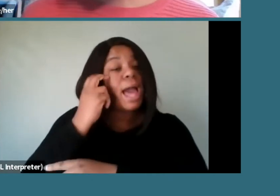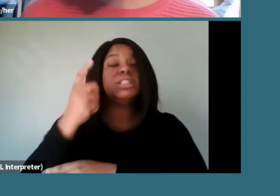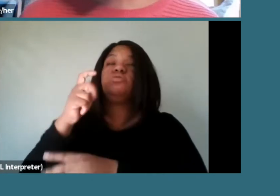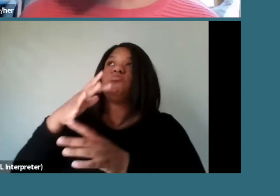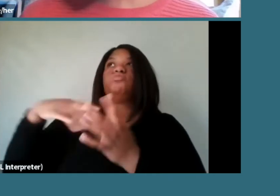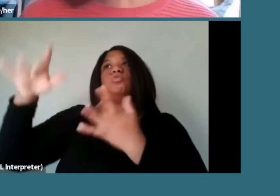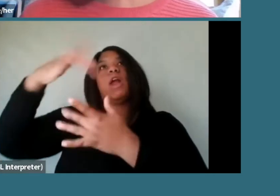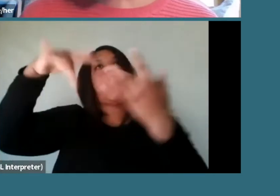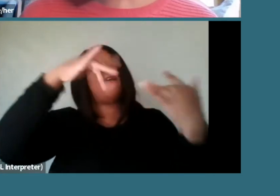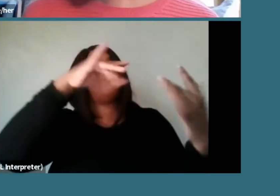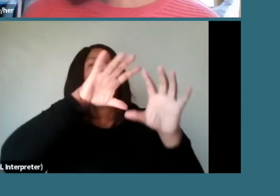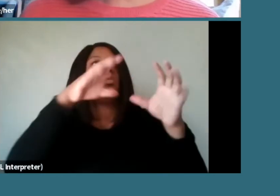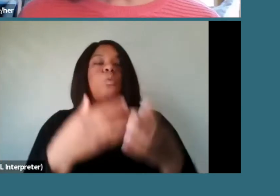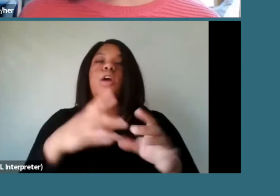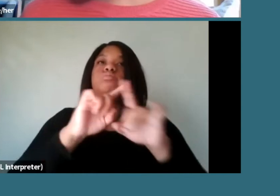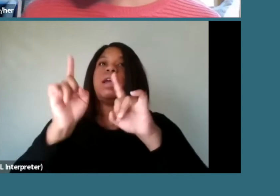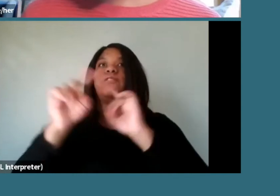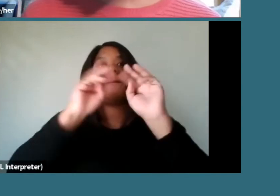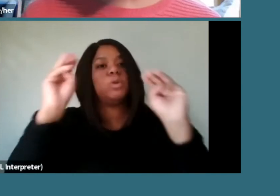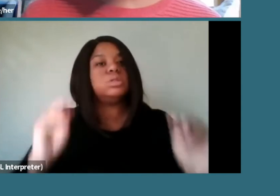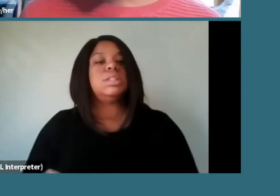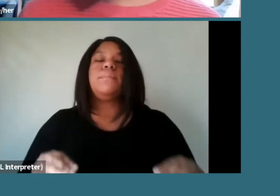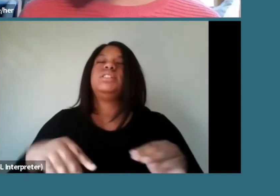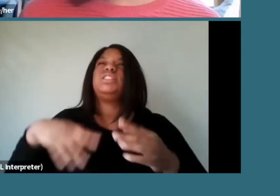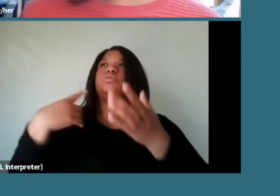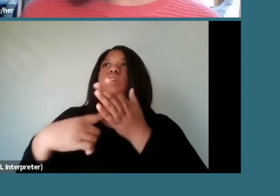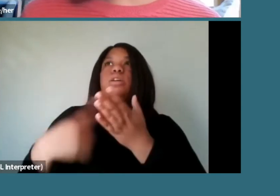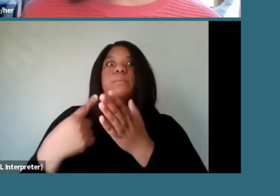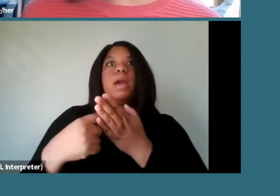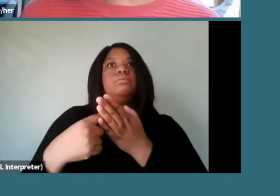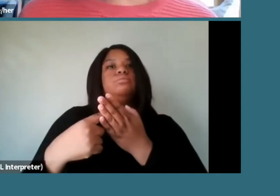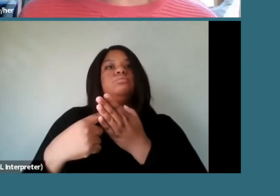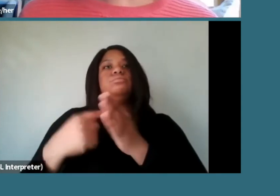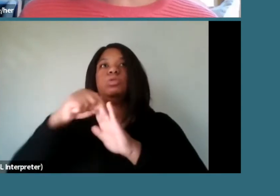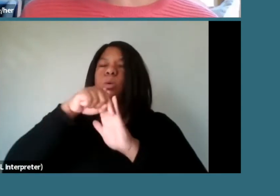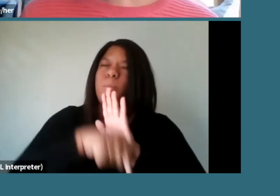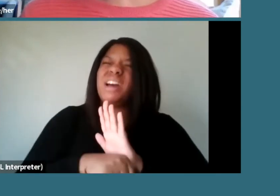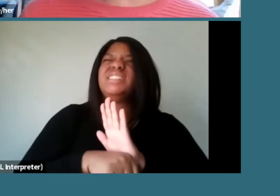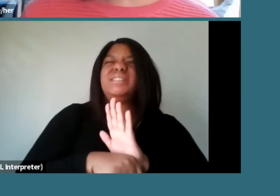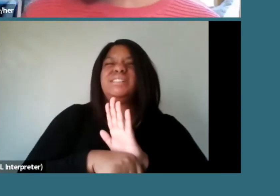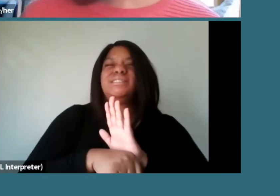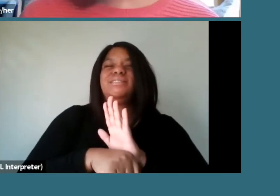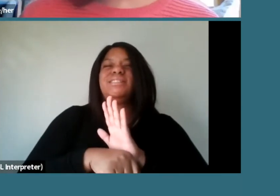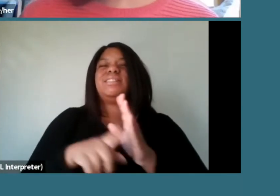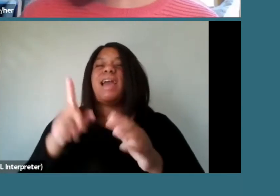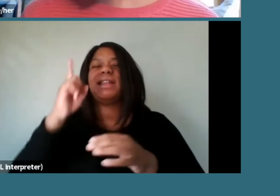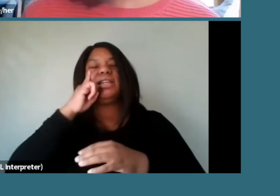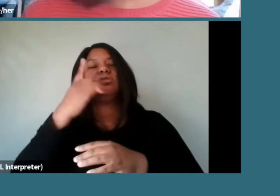in different museums, and she just talks about so much of this. And I think it gives a really good cultural understanding of why